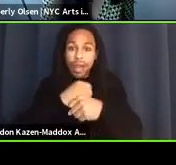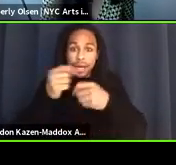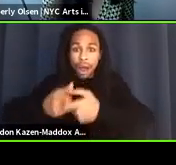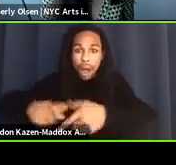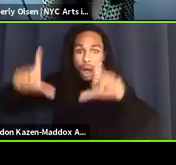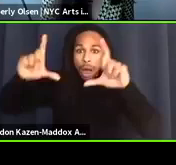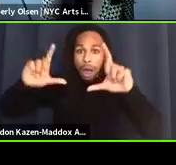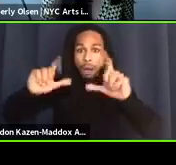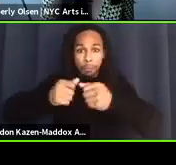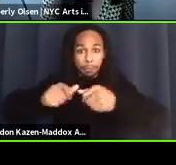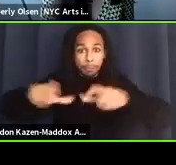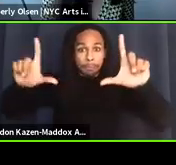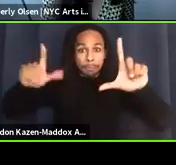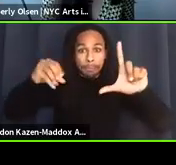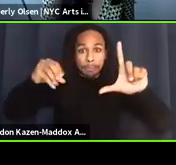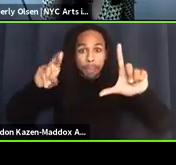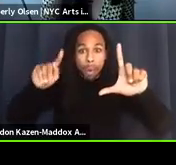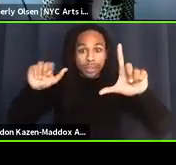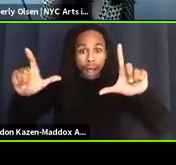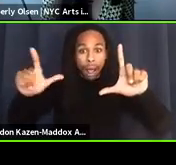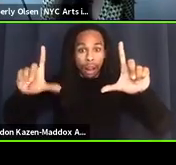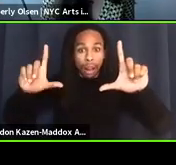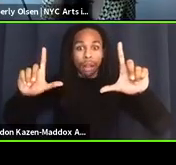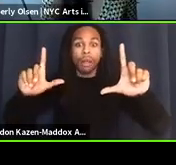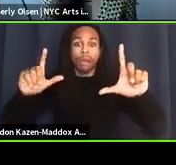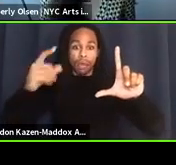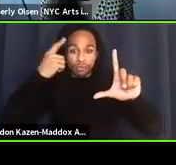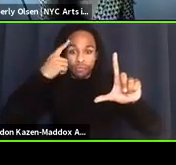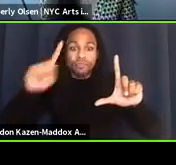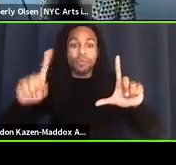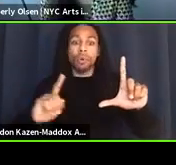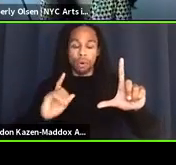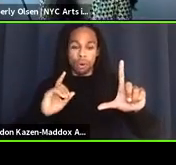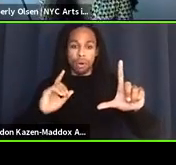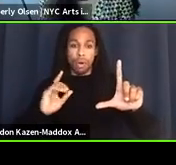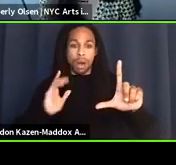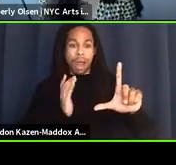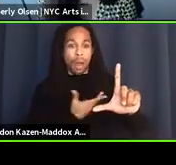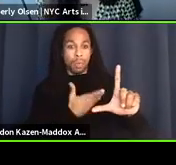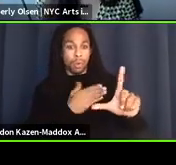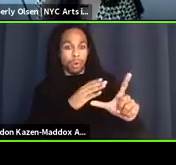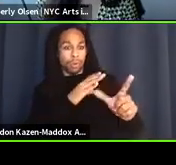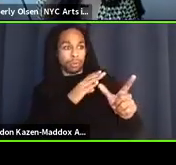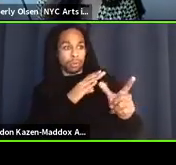and they wanted to hear from us. They needed to hear from us and they were ready for us